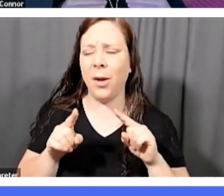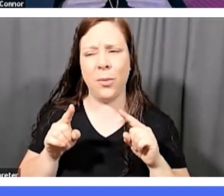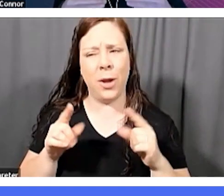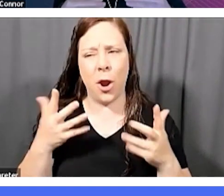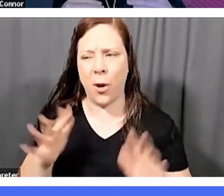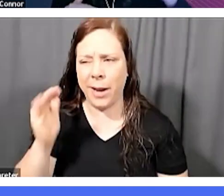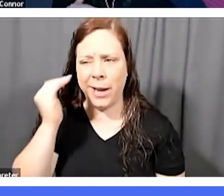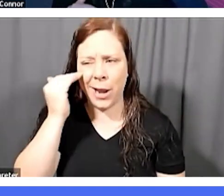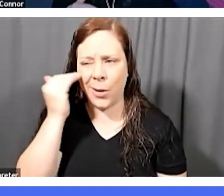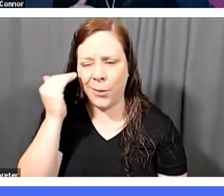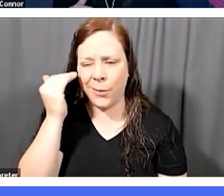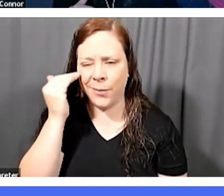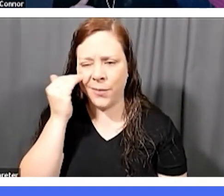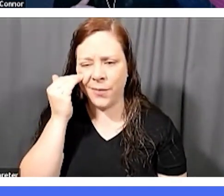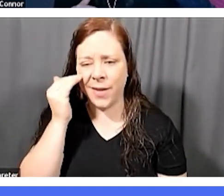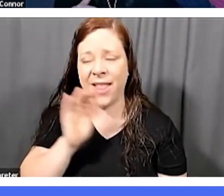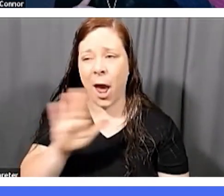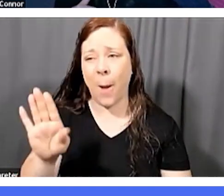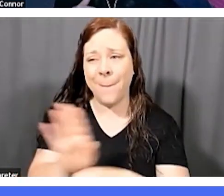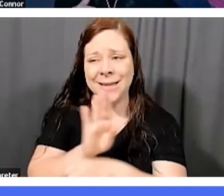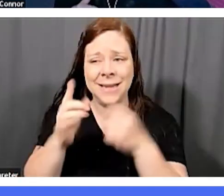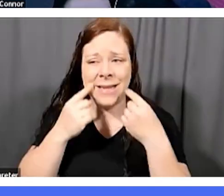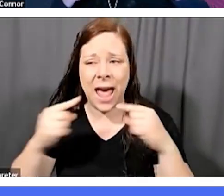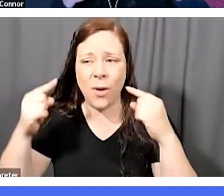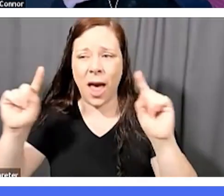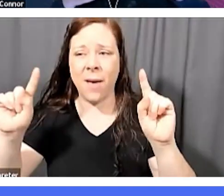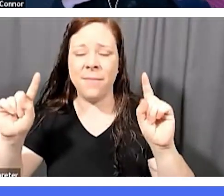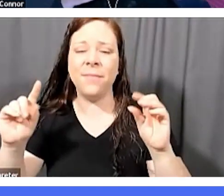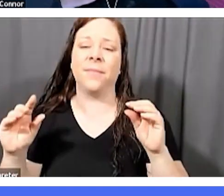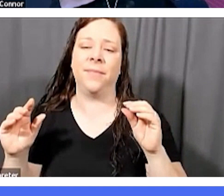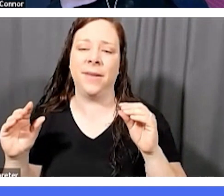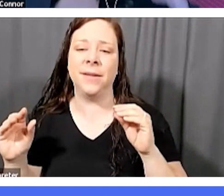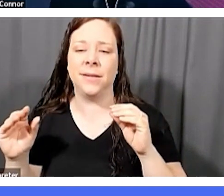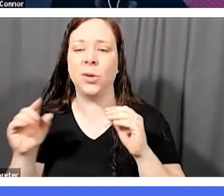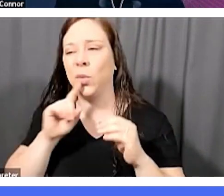at the end of the day, the business outcome is going to outweigh the accessibility outcome.